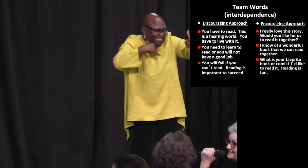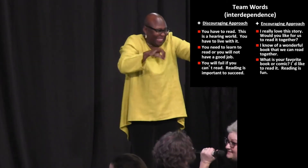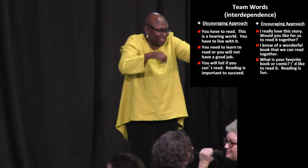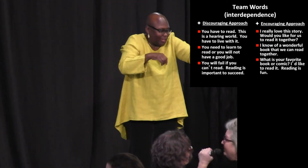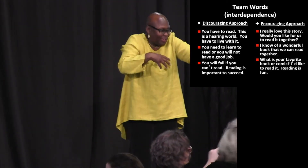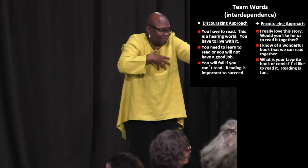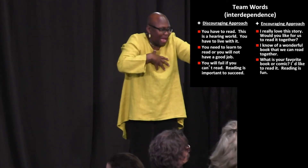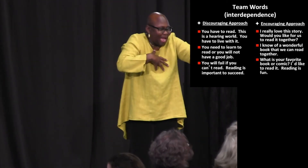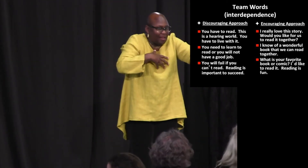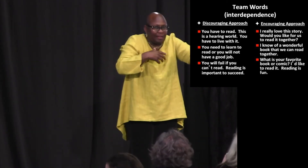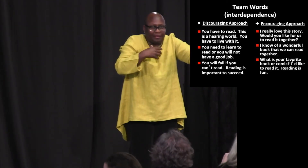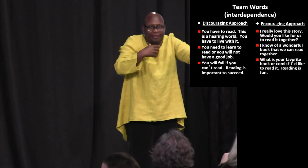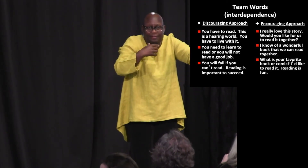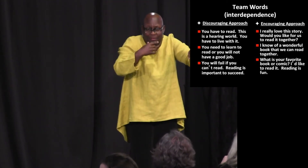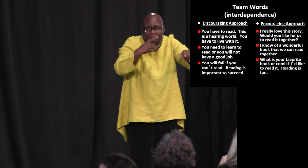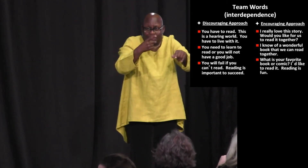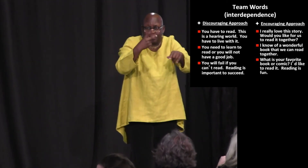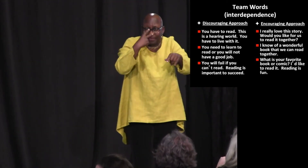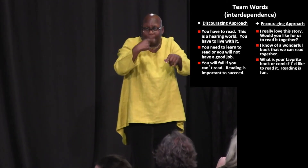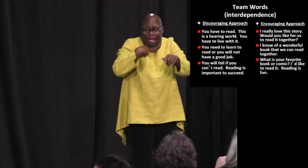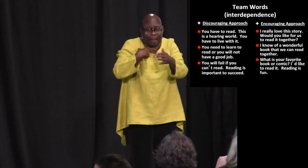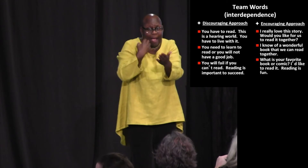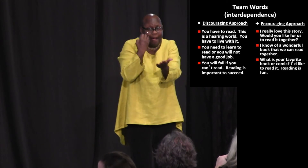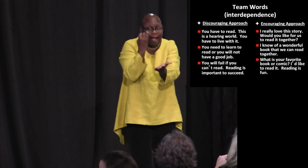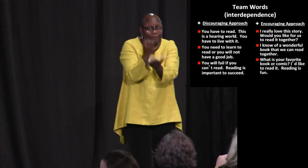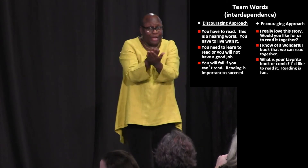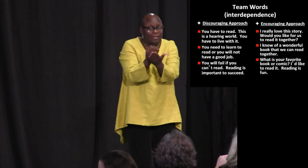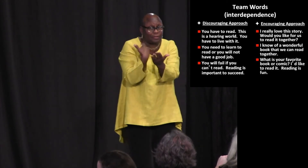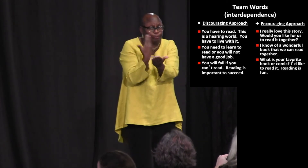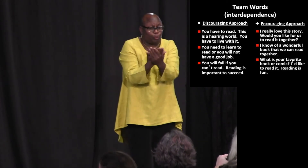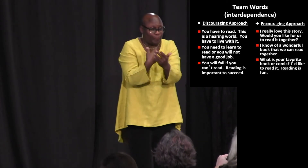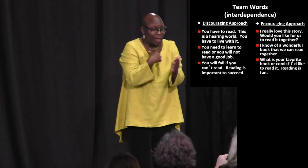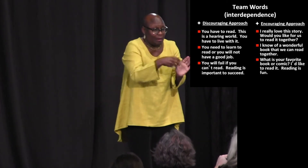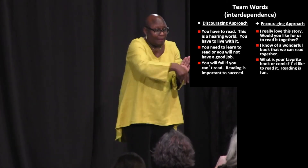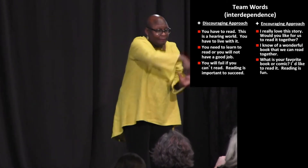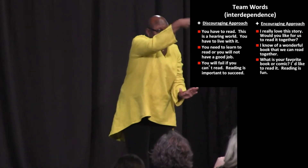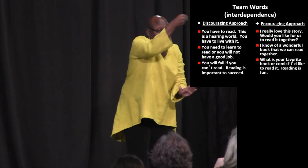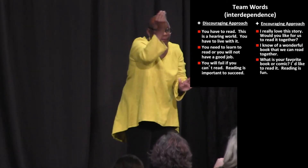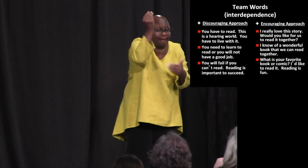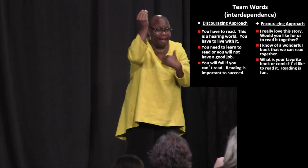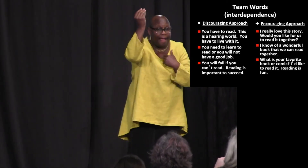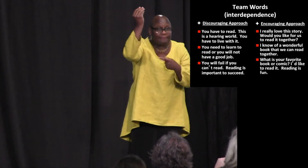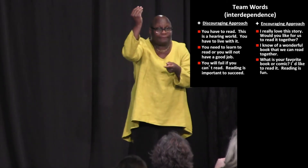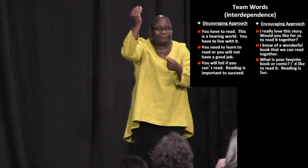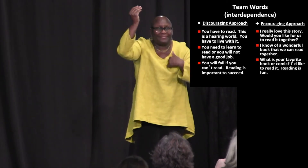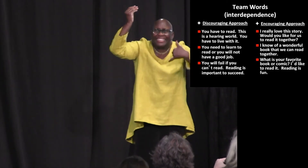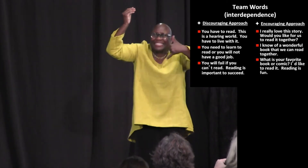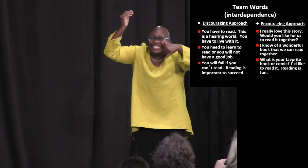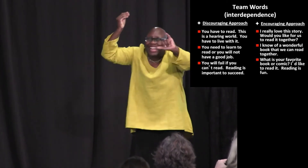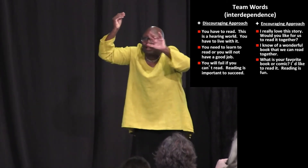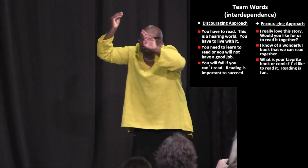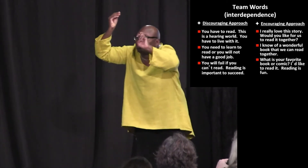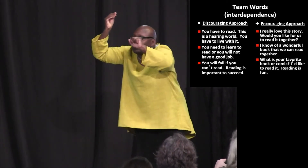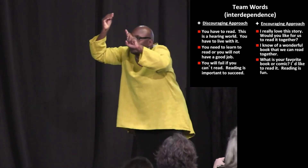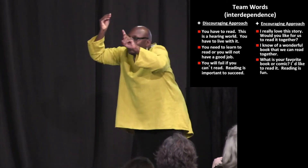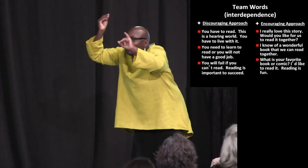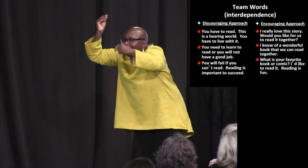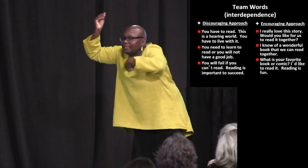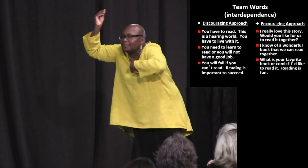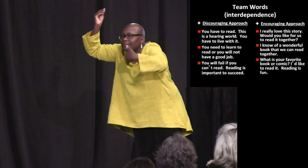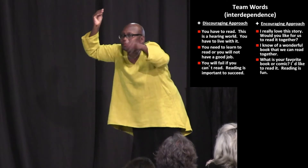Look at all of the yes's. Yes, I still have a comic book in my bag. I'm guilty.